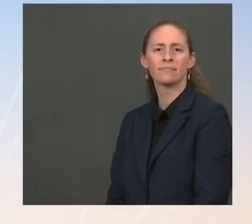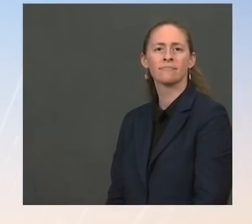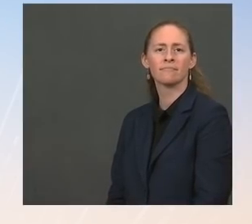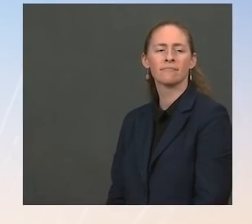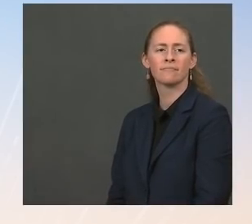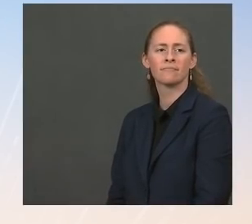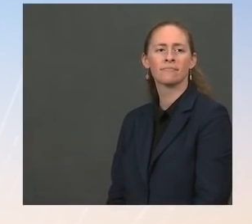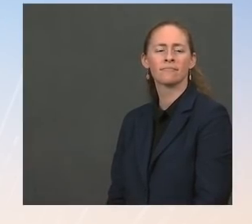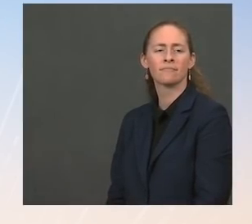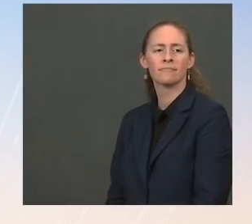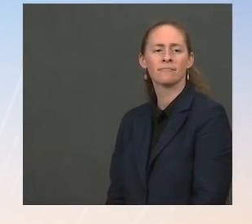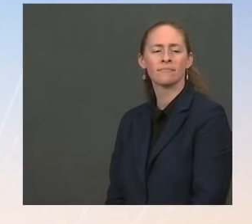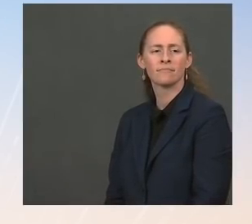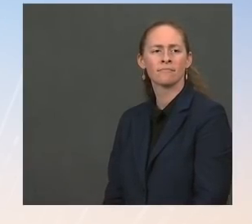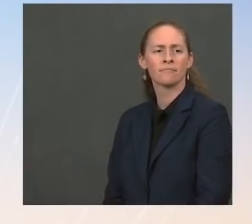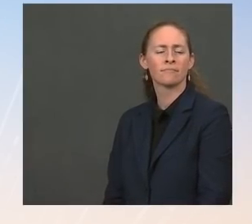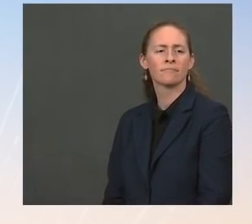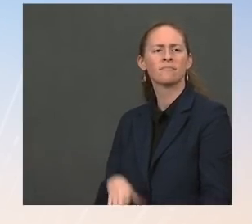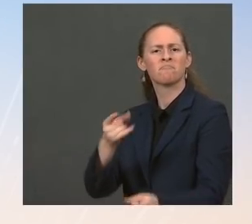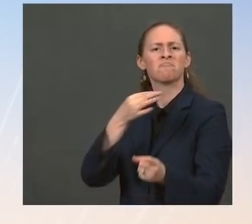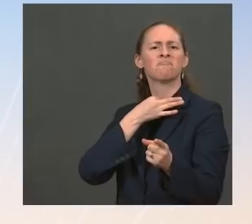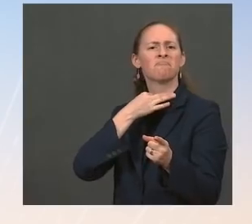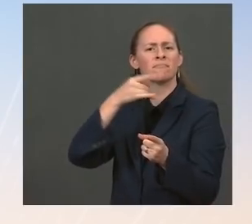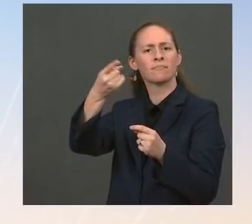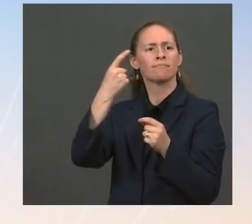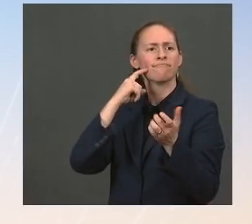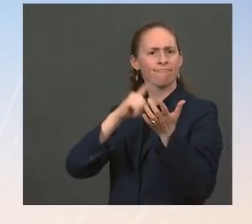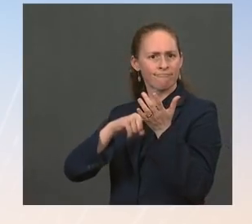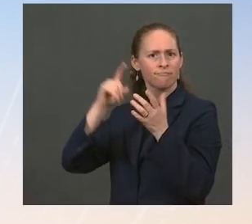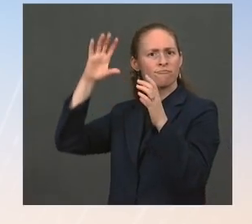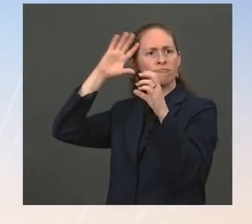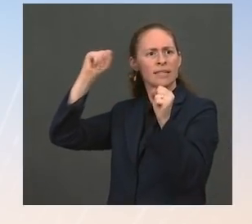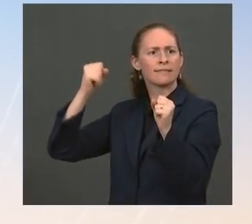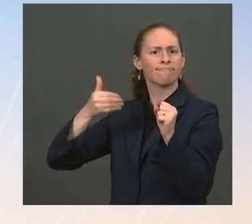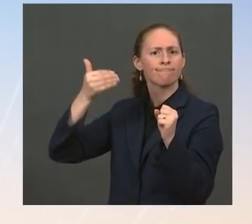that the President has put out statements. Ms. Psaki: Yeah. The Press: There is sanctions as well.